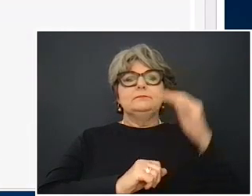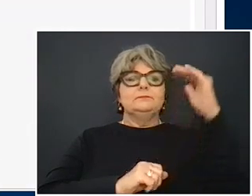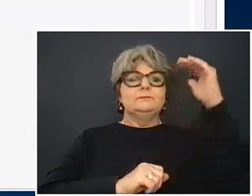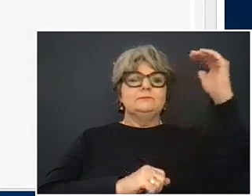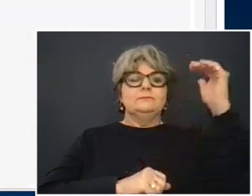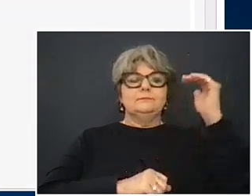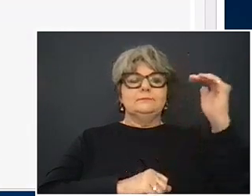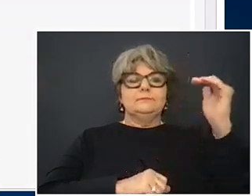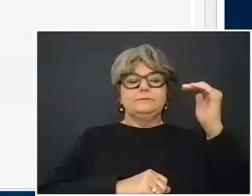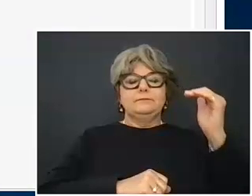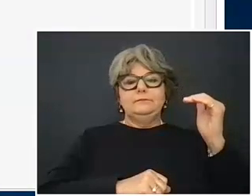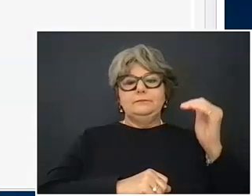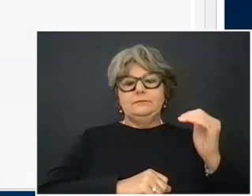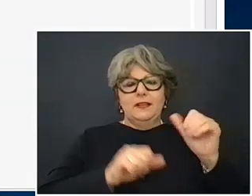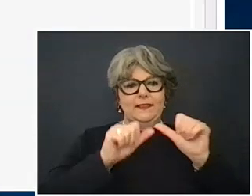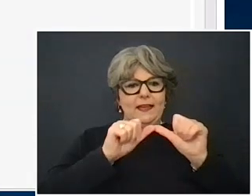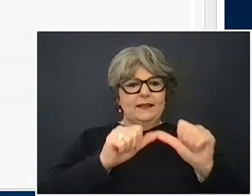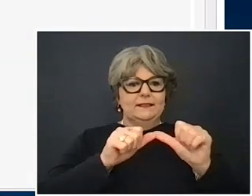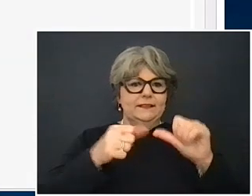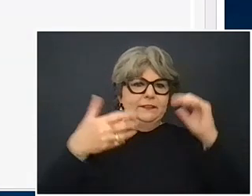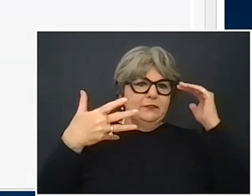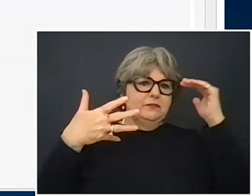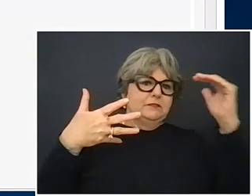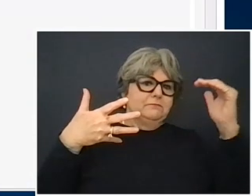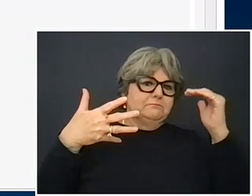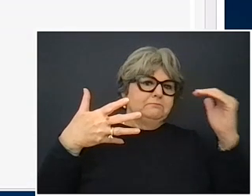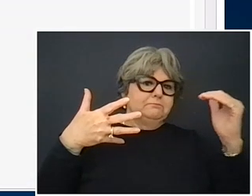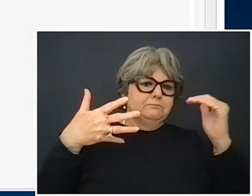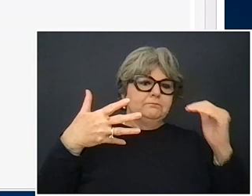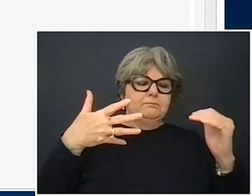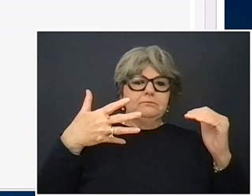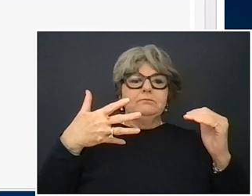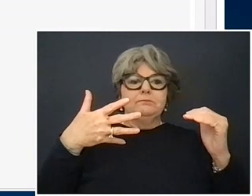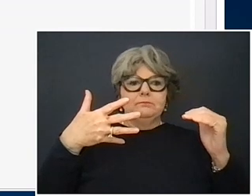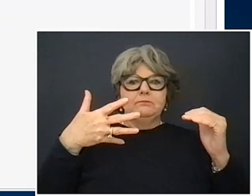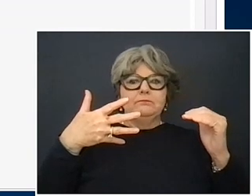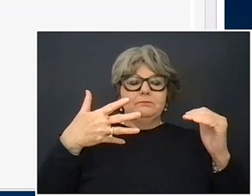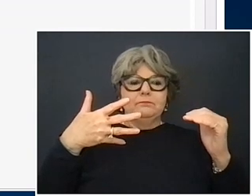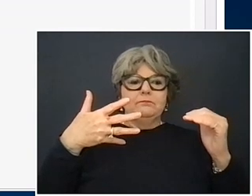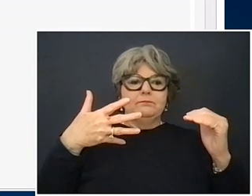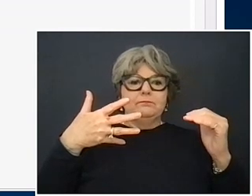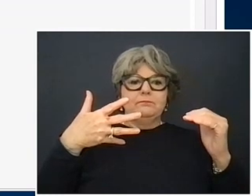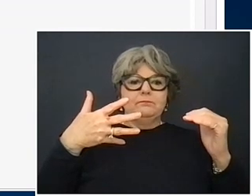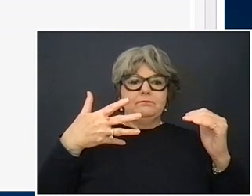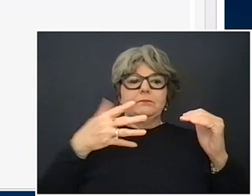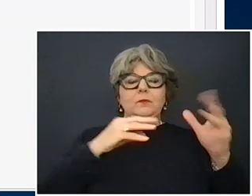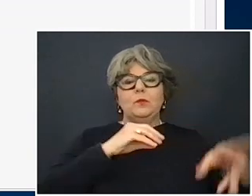that continues down through the next page . And then we did put in (5) to kind of